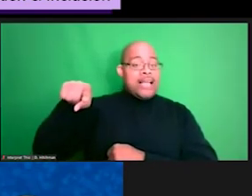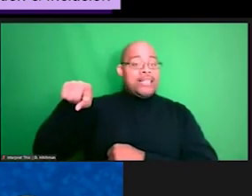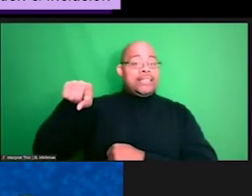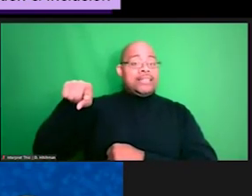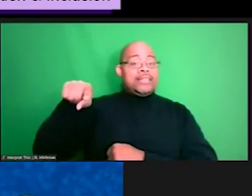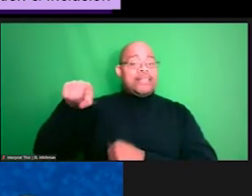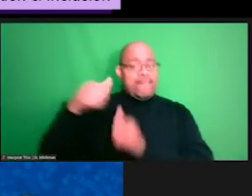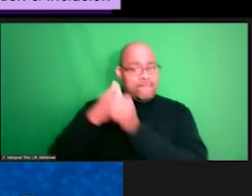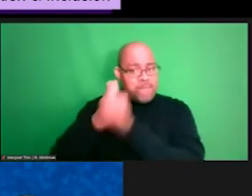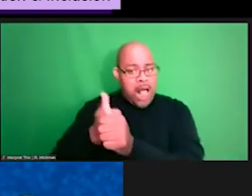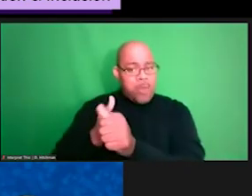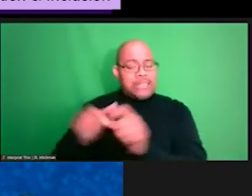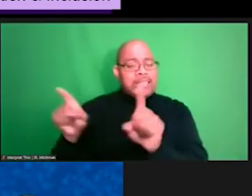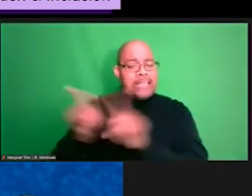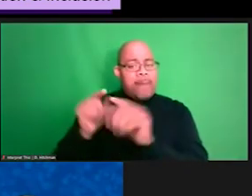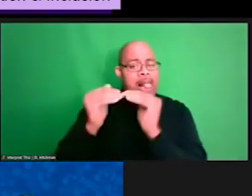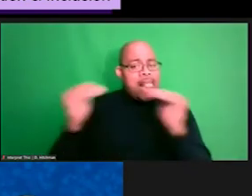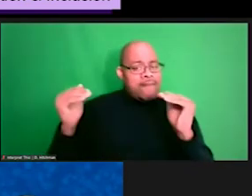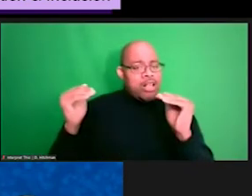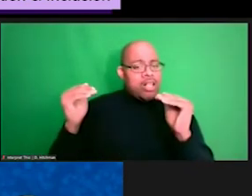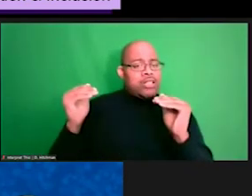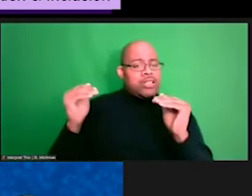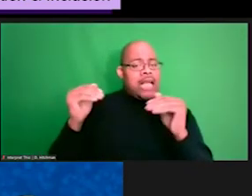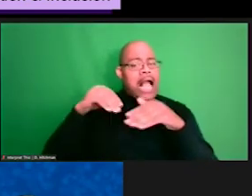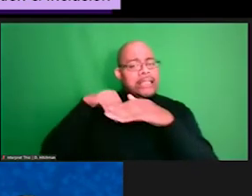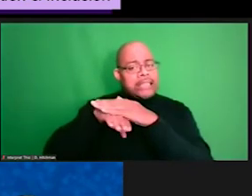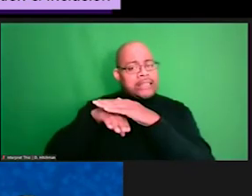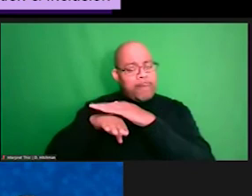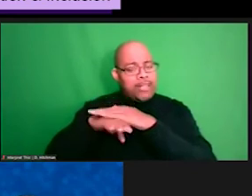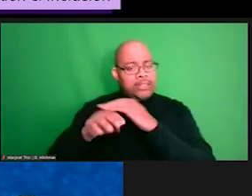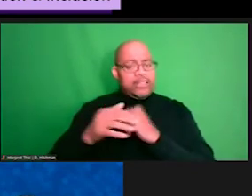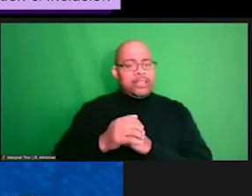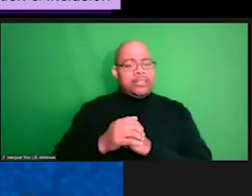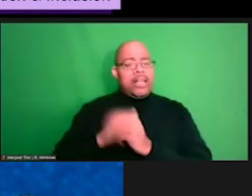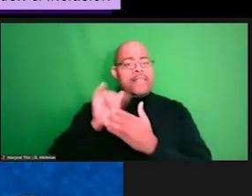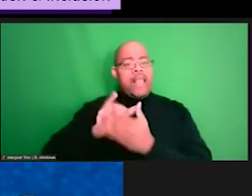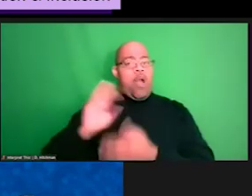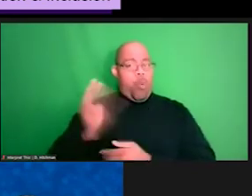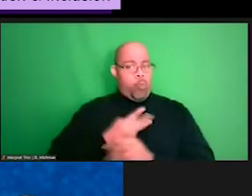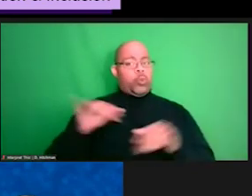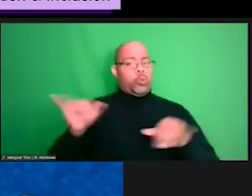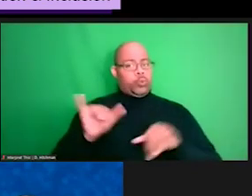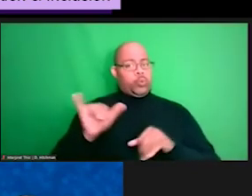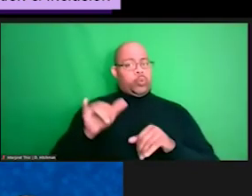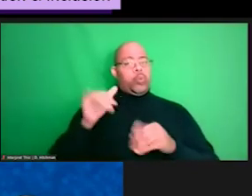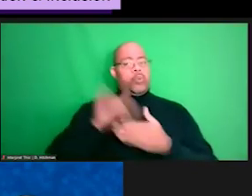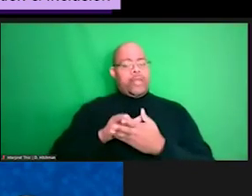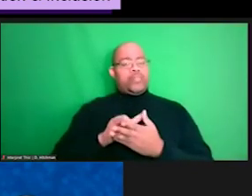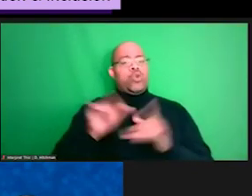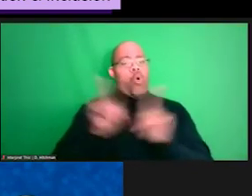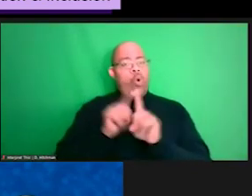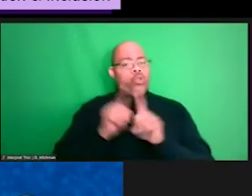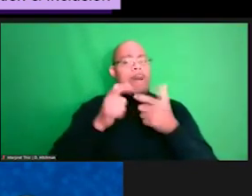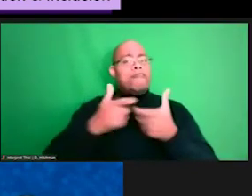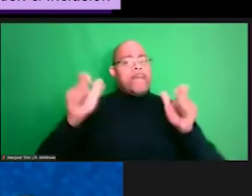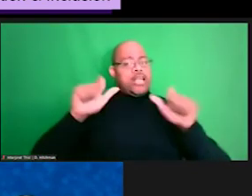the same level of accessibility that we are, and that's also a big challenge, right? Because